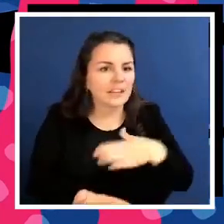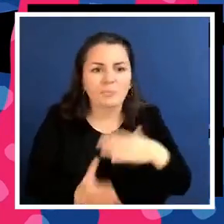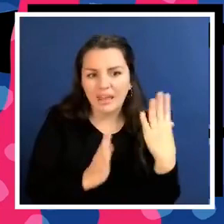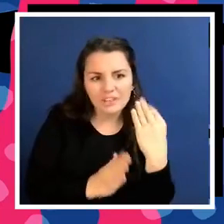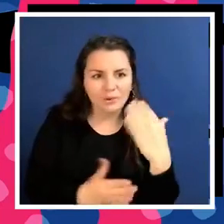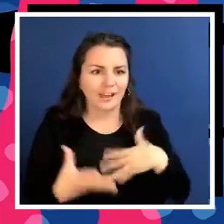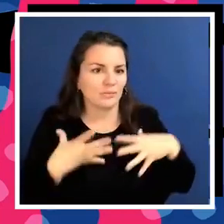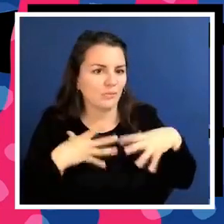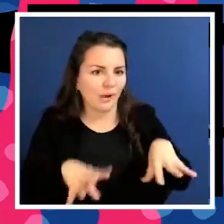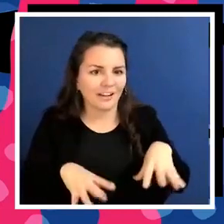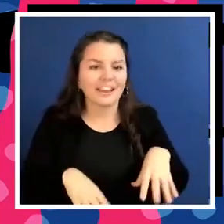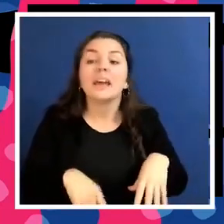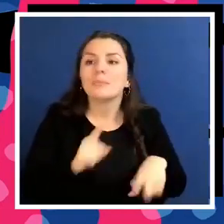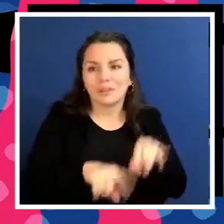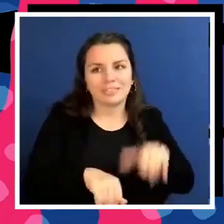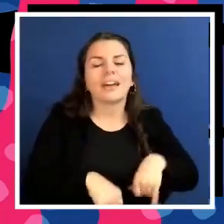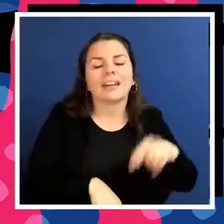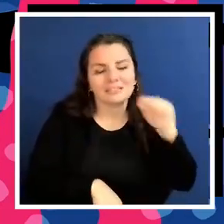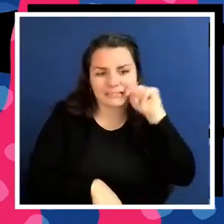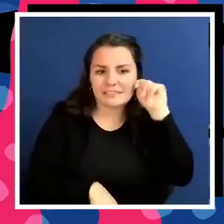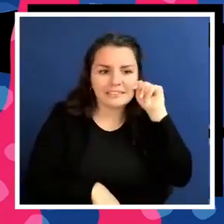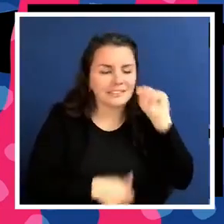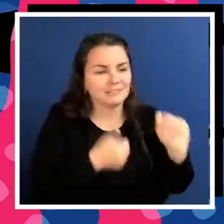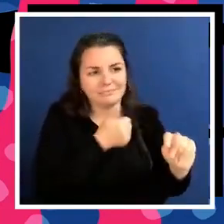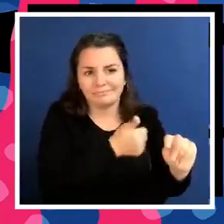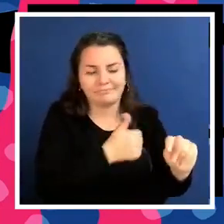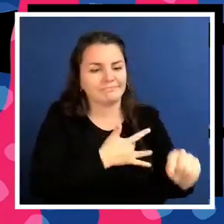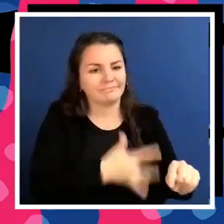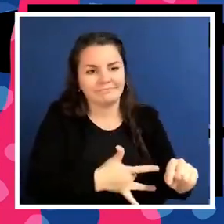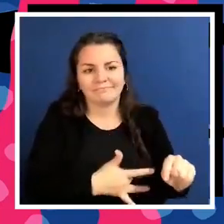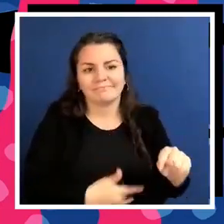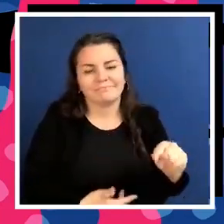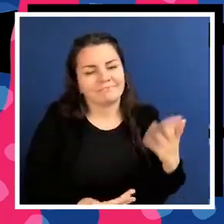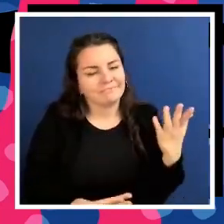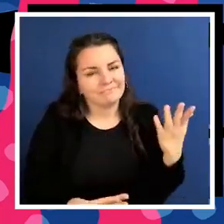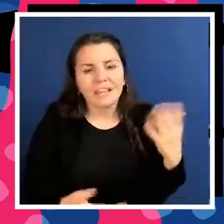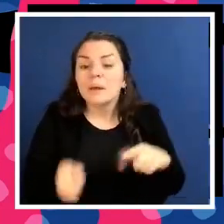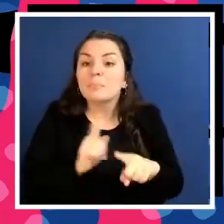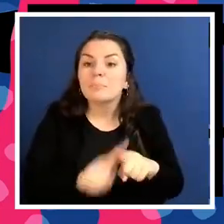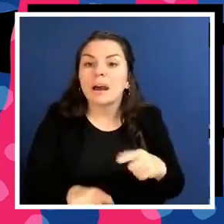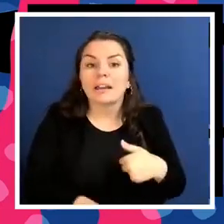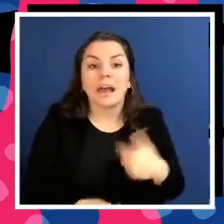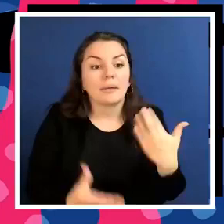ACCOUNT BUT THEN CHANGE THE